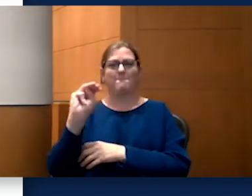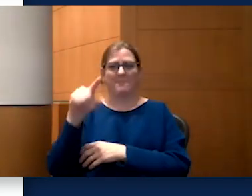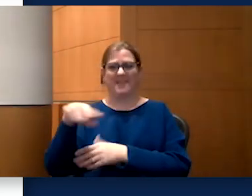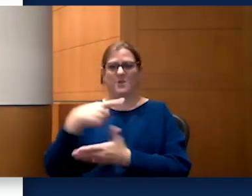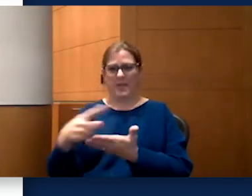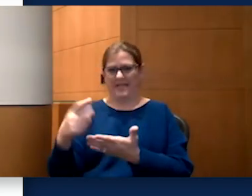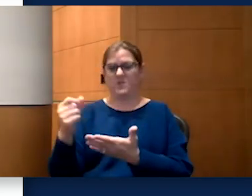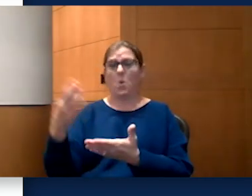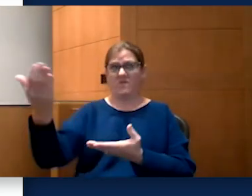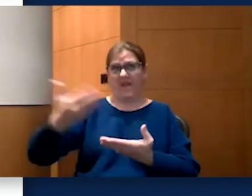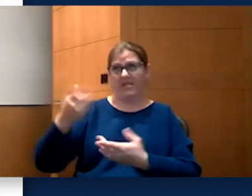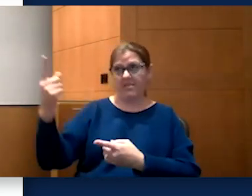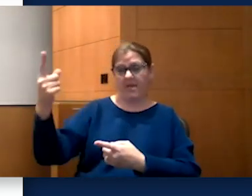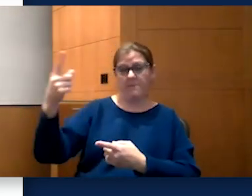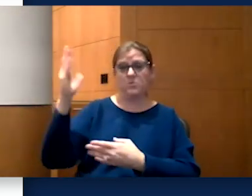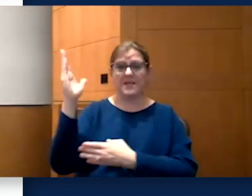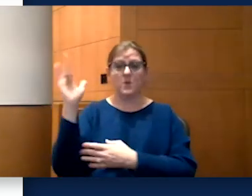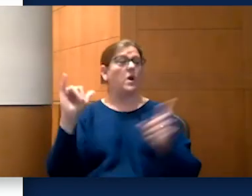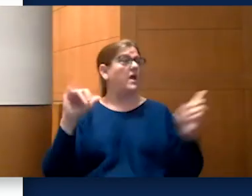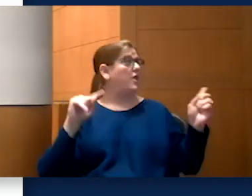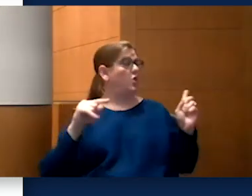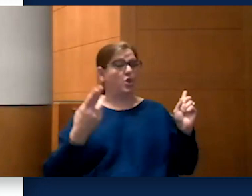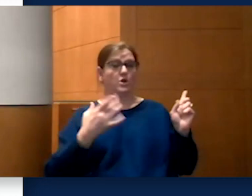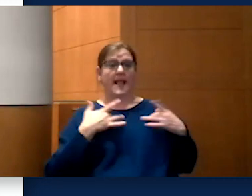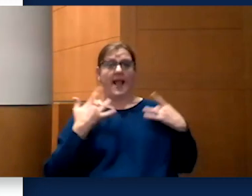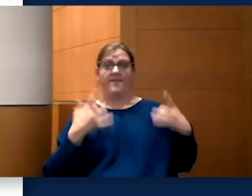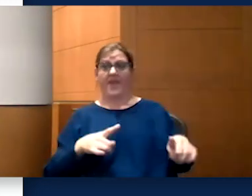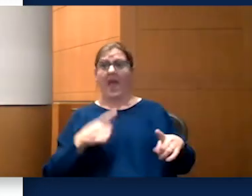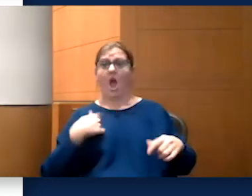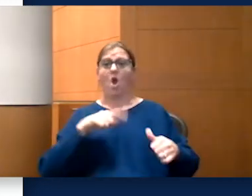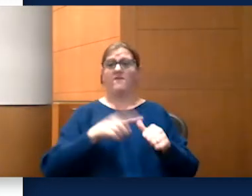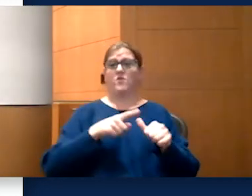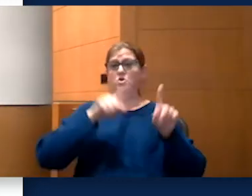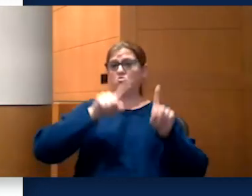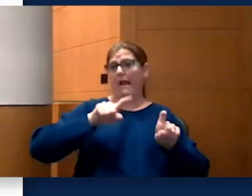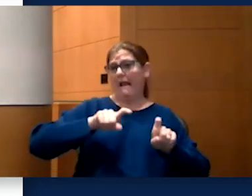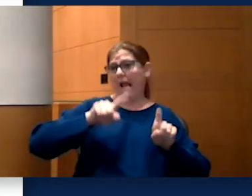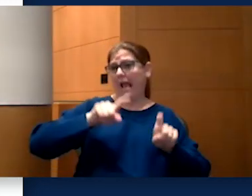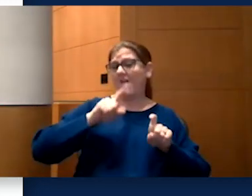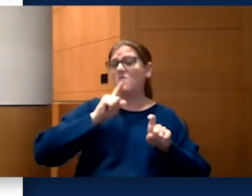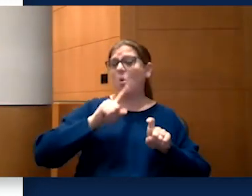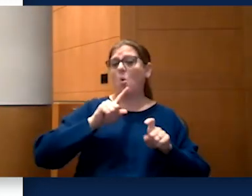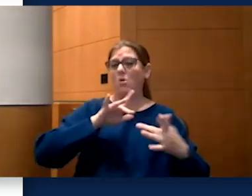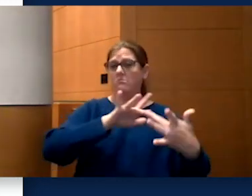It's you're o first trial at remote participation this week, doing it not actually in the room. -- it's our first (captioner correction).